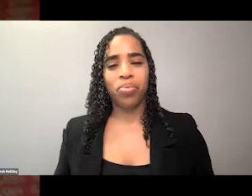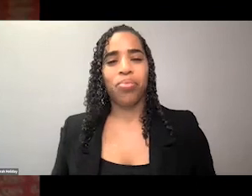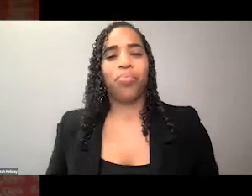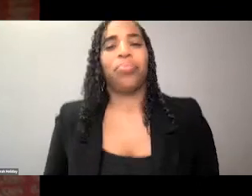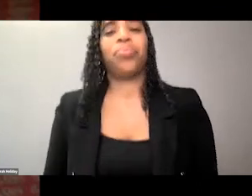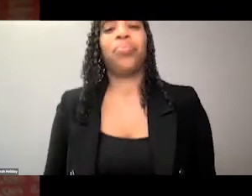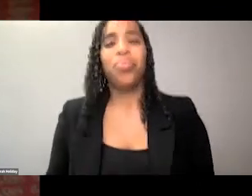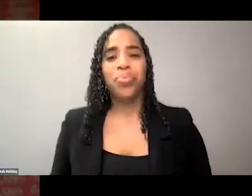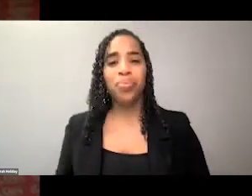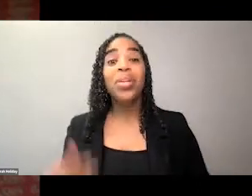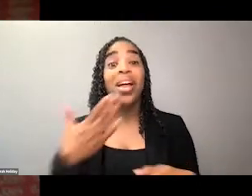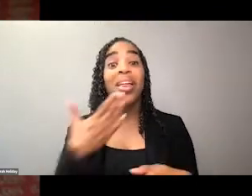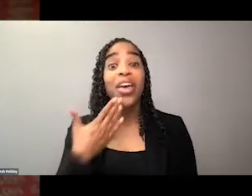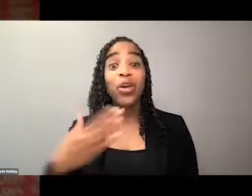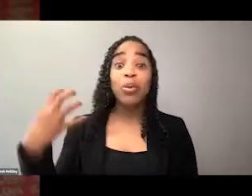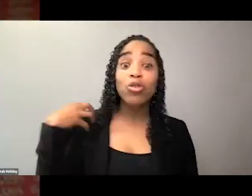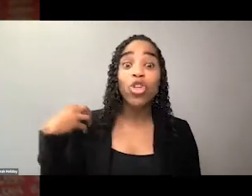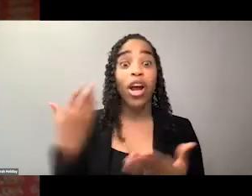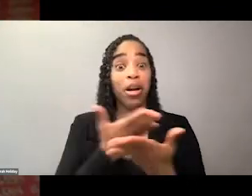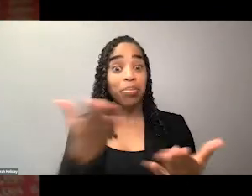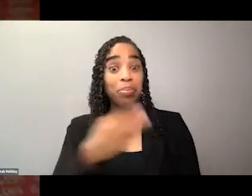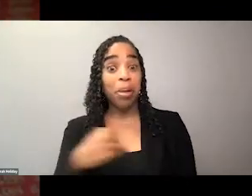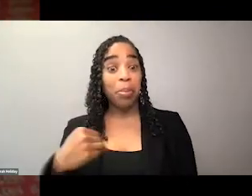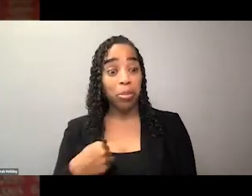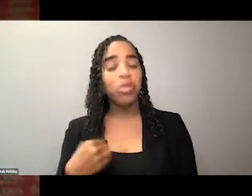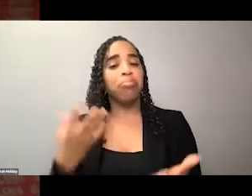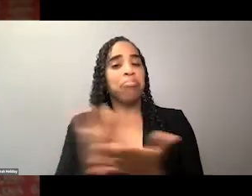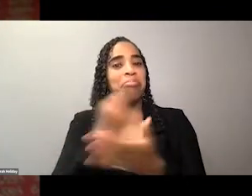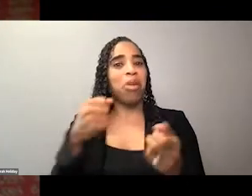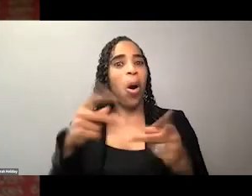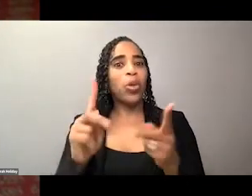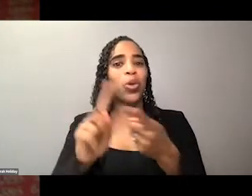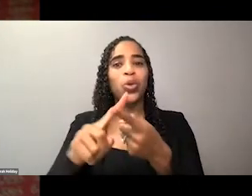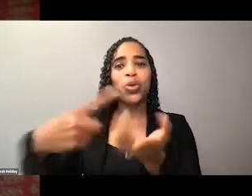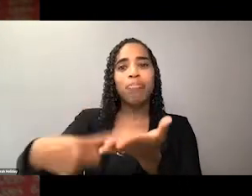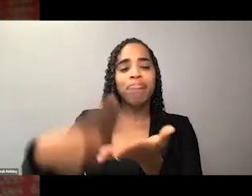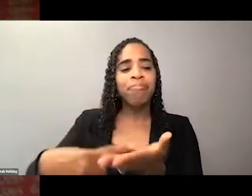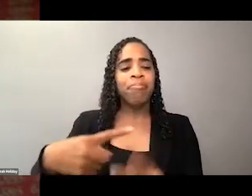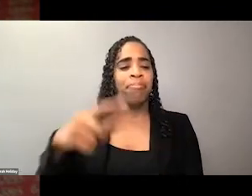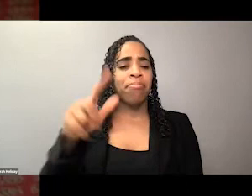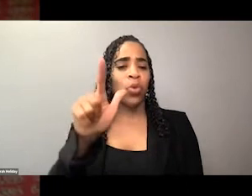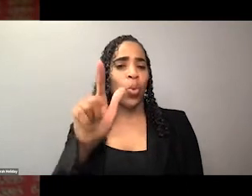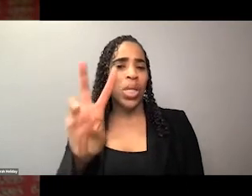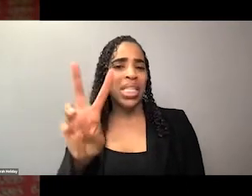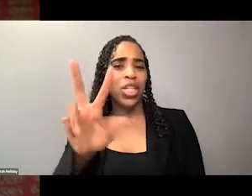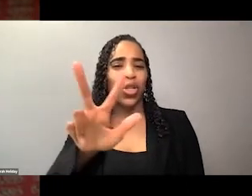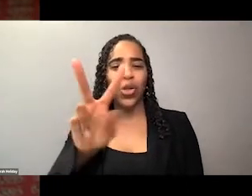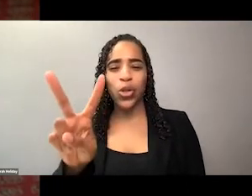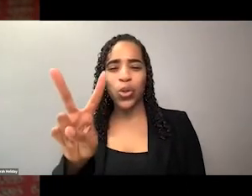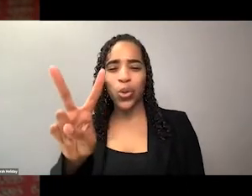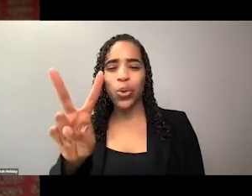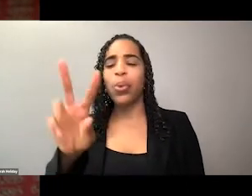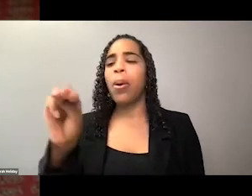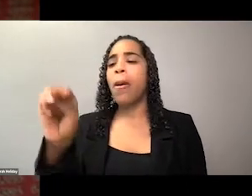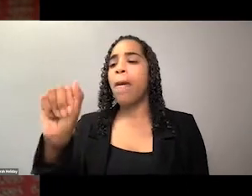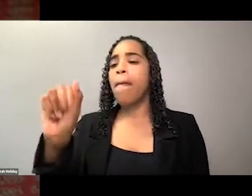Thank you Mr. Chair and Members for the opportunity to present 2632. The California Mandela Act on solitary confinement,